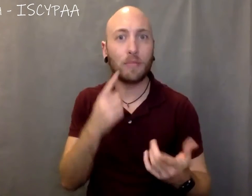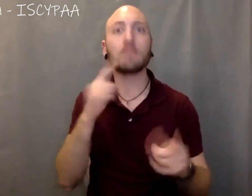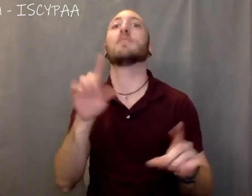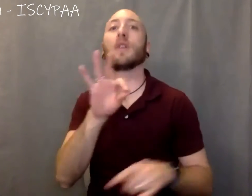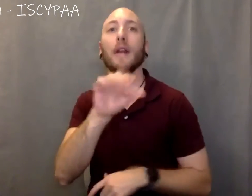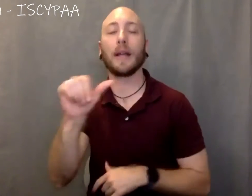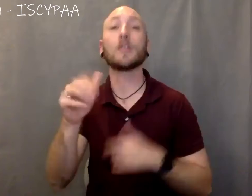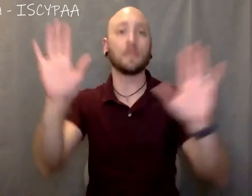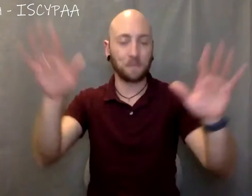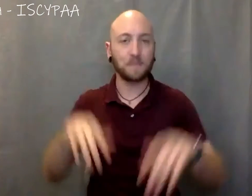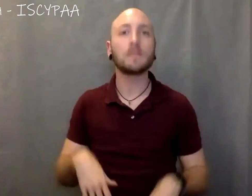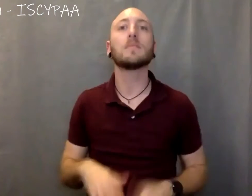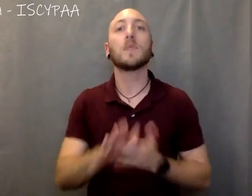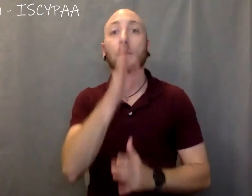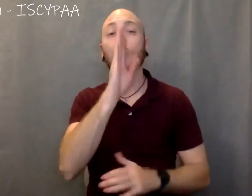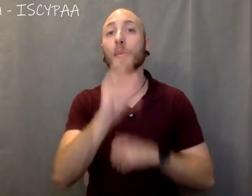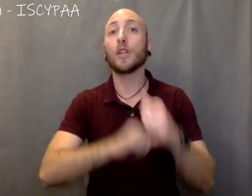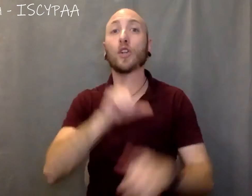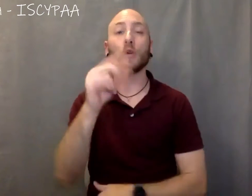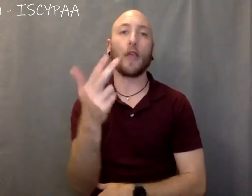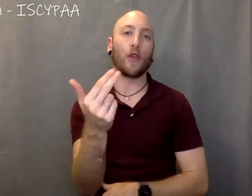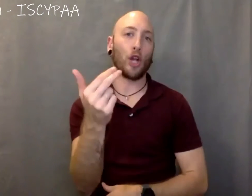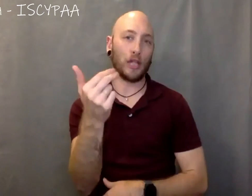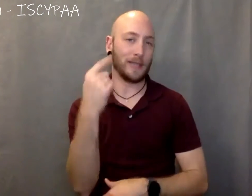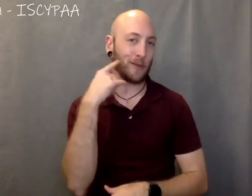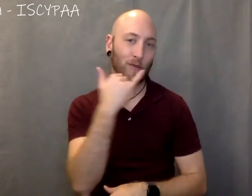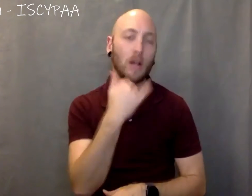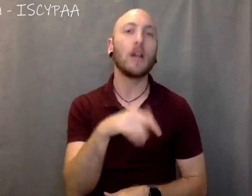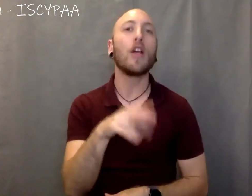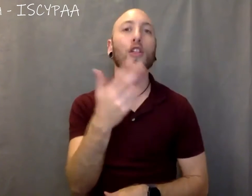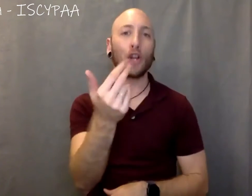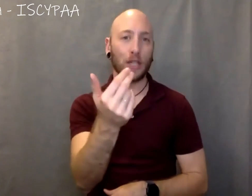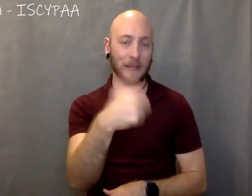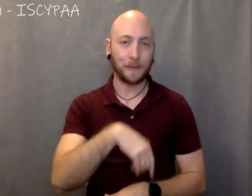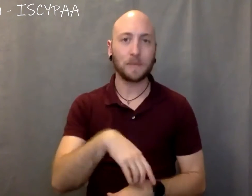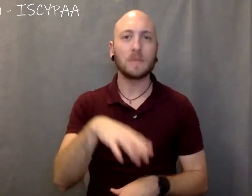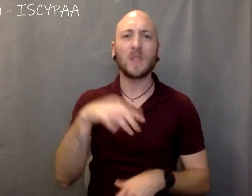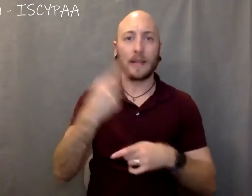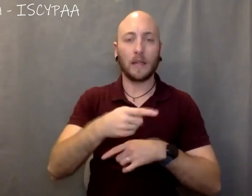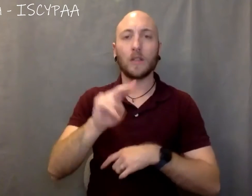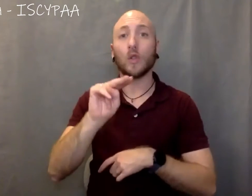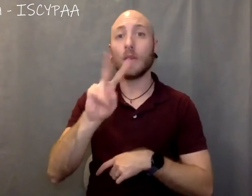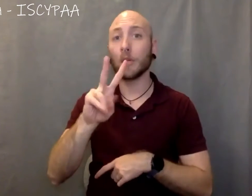forward you know I got sober in 2013 and something happened that day. November 26 2013 is the last